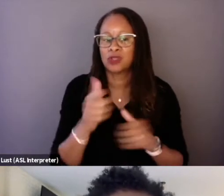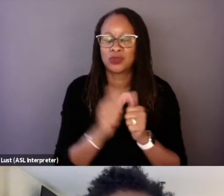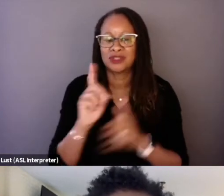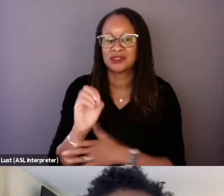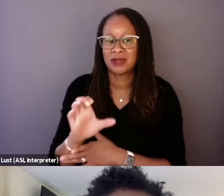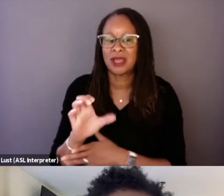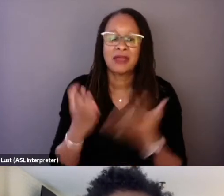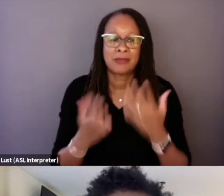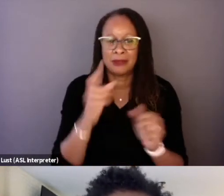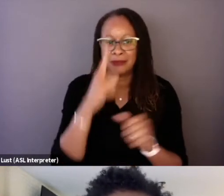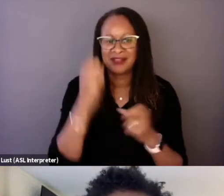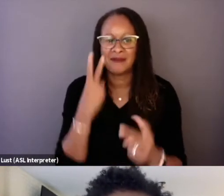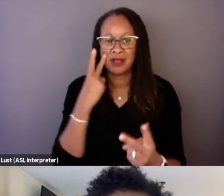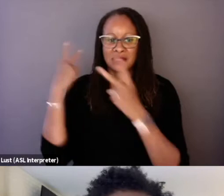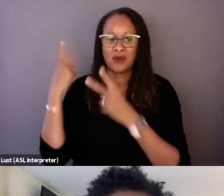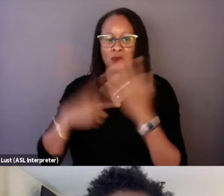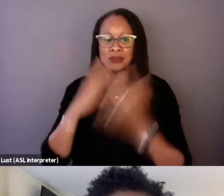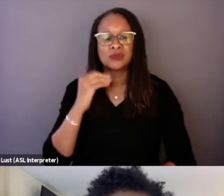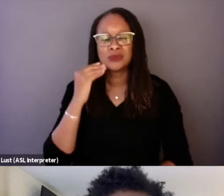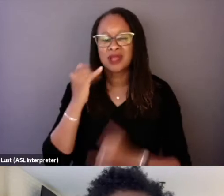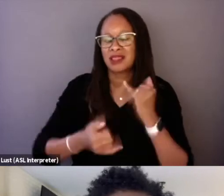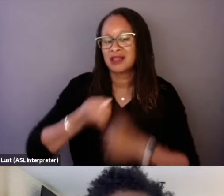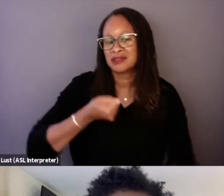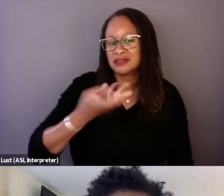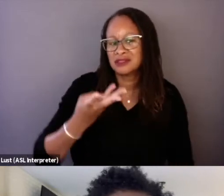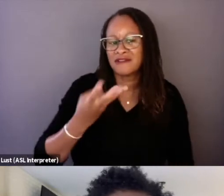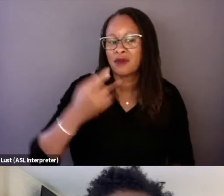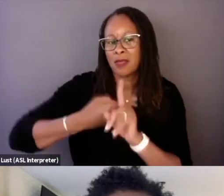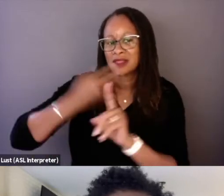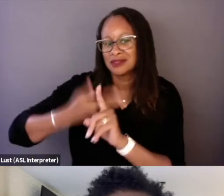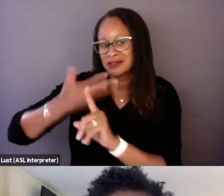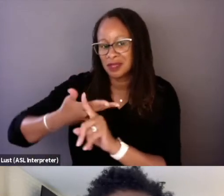what we're experiencing over the last several months into this year,